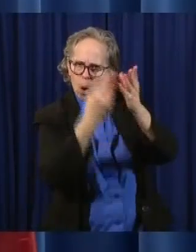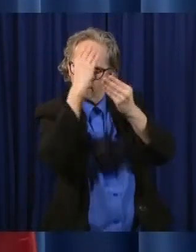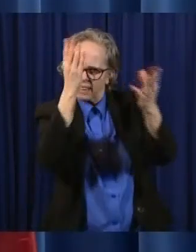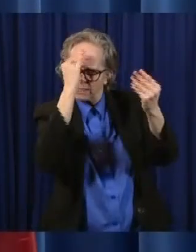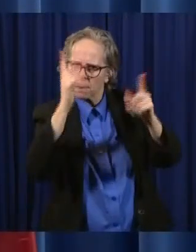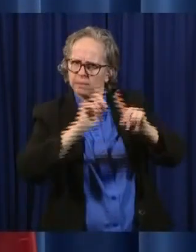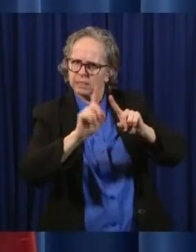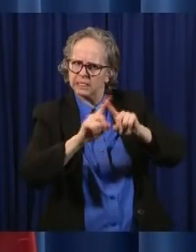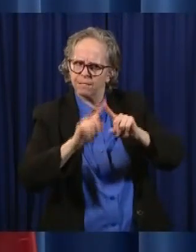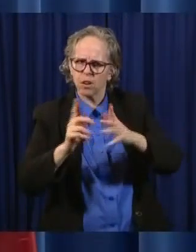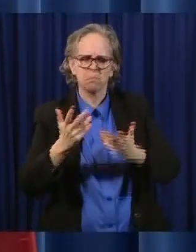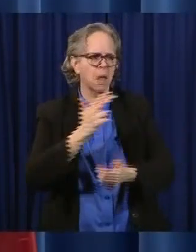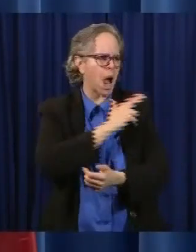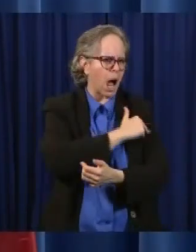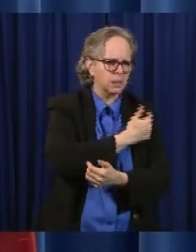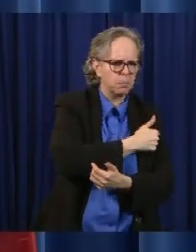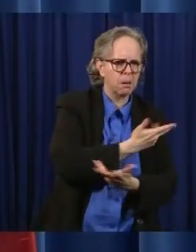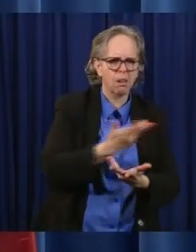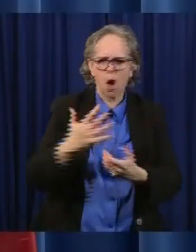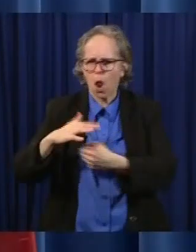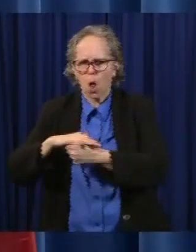SO FAR AS PART OF OUR